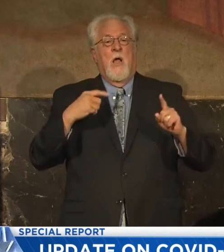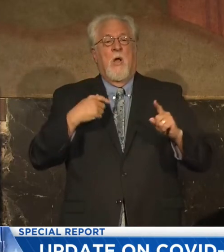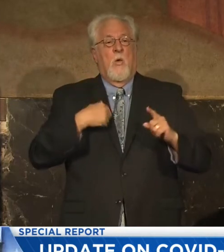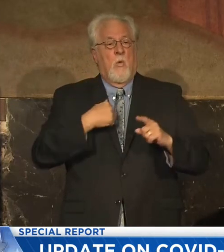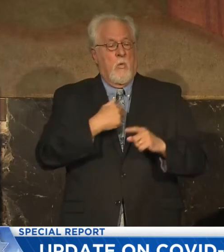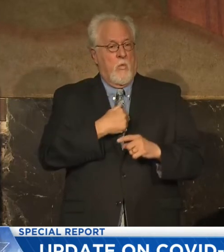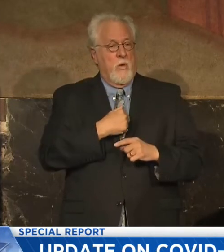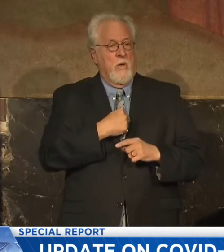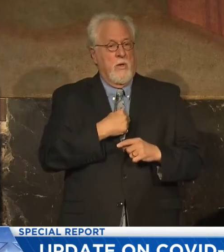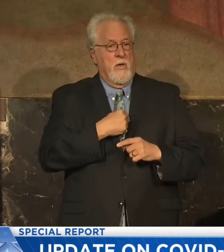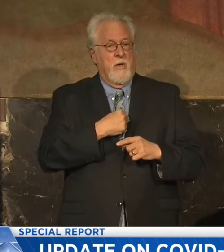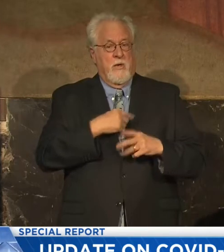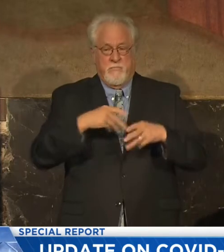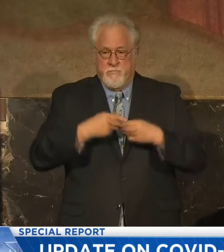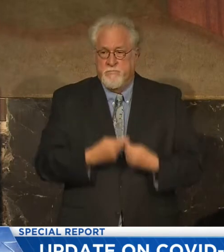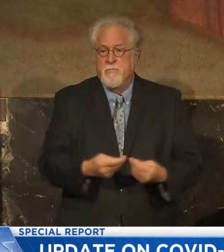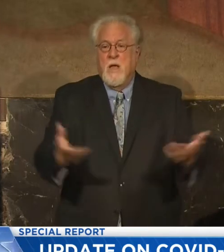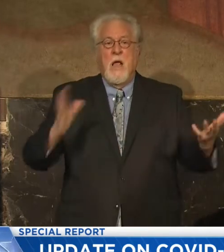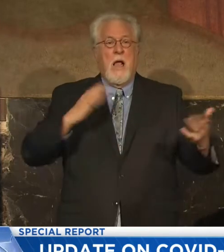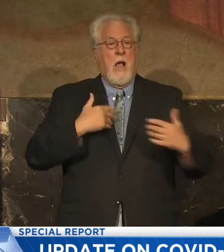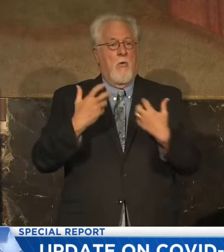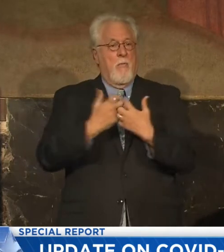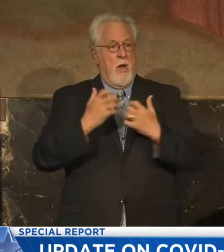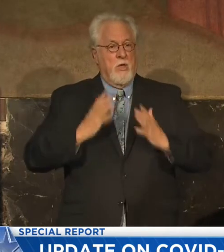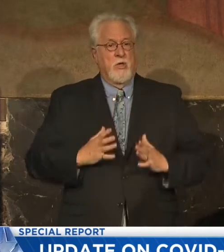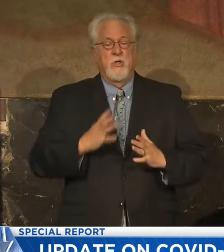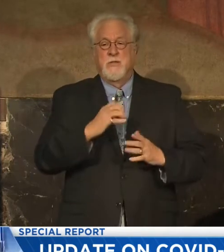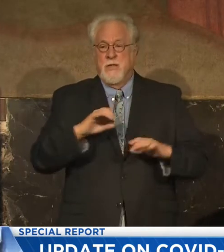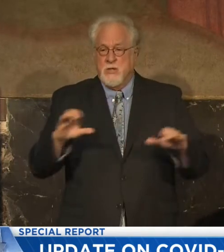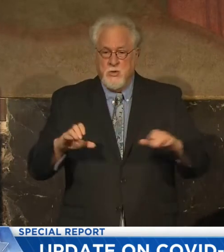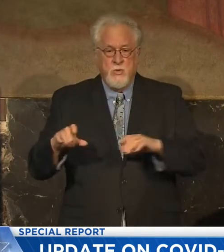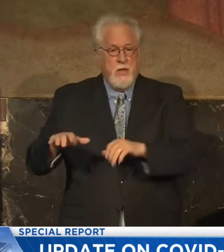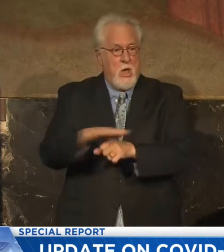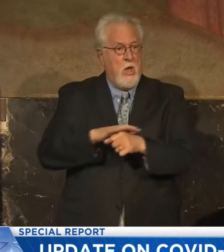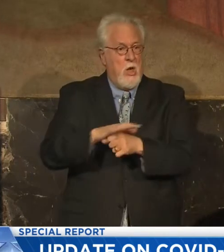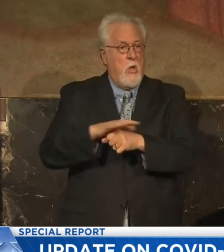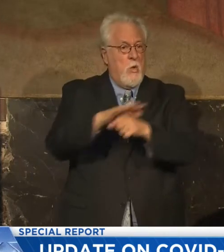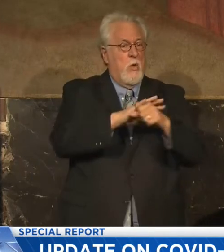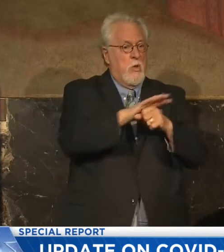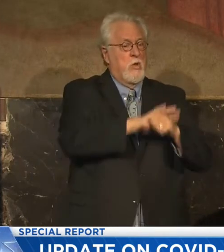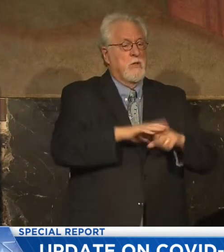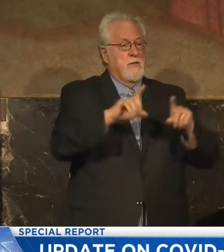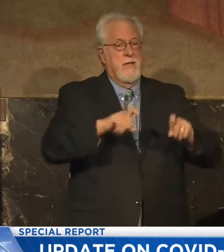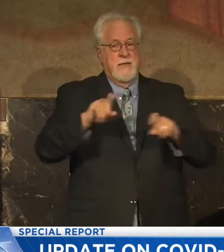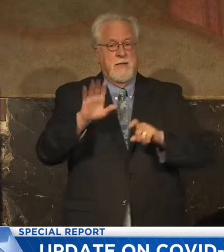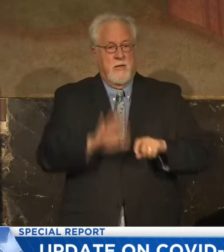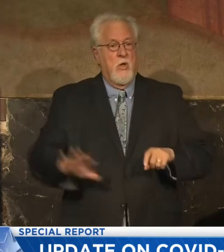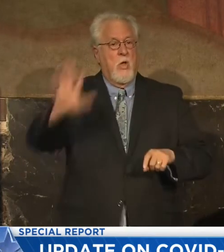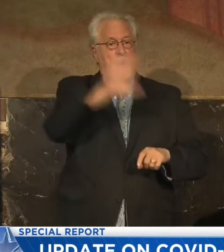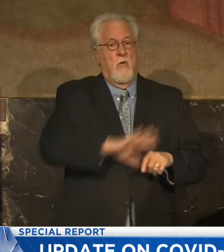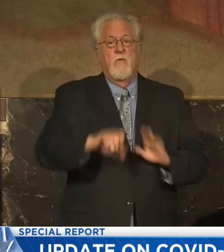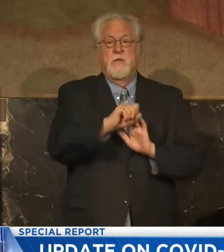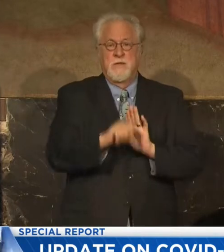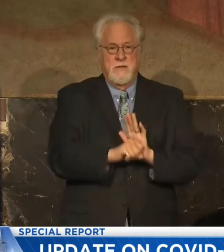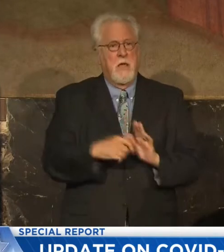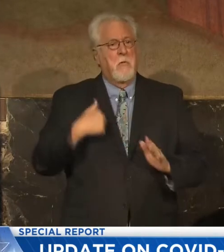PER DAY. WE BELIEVE THAT WE WILL MAKE IT. WE KNOW THAT WE'RE RESOURCED AND